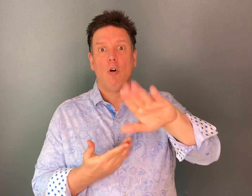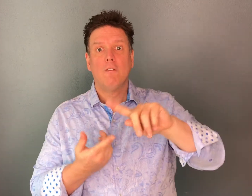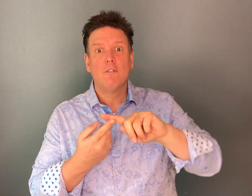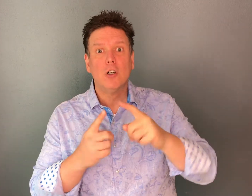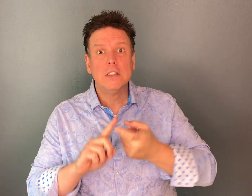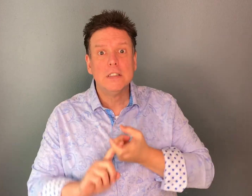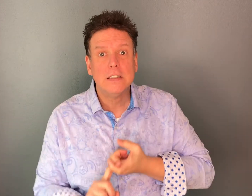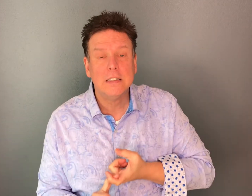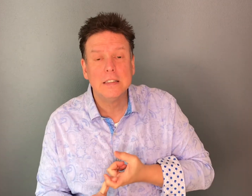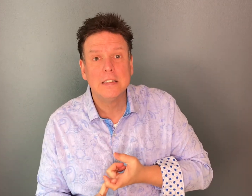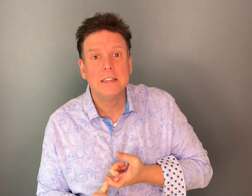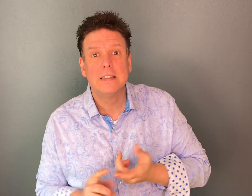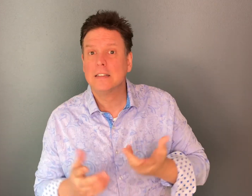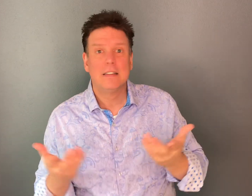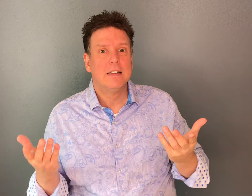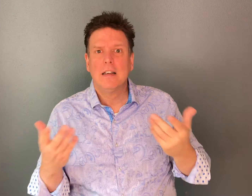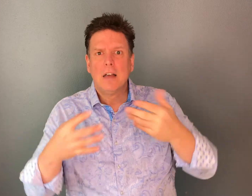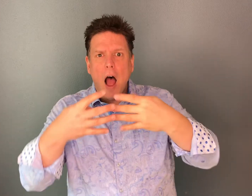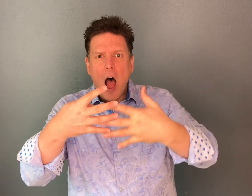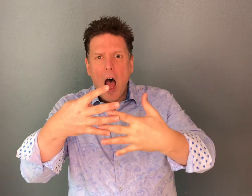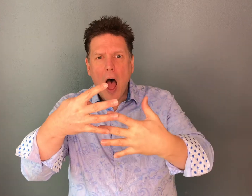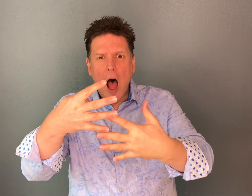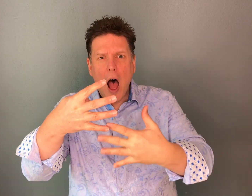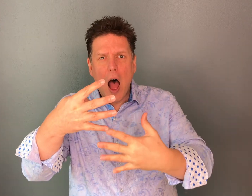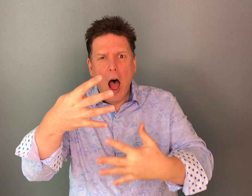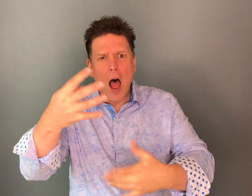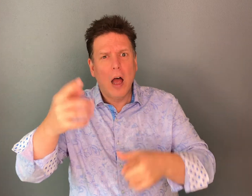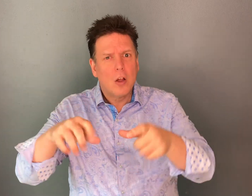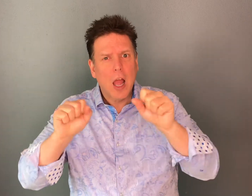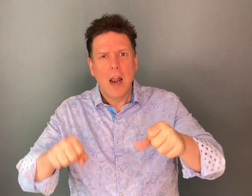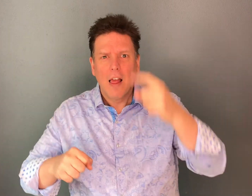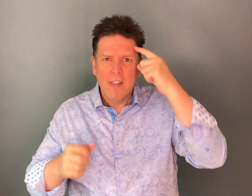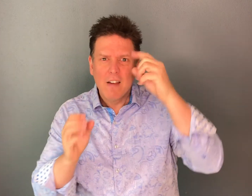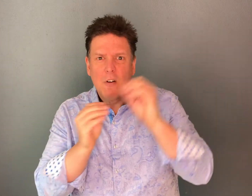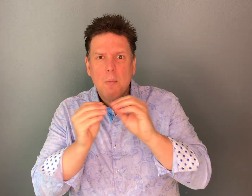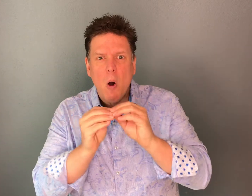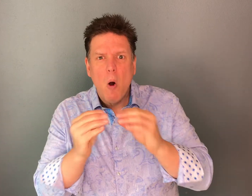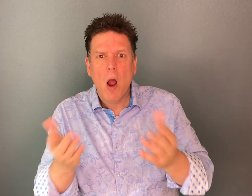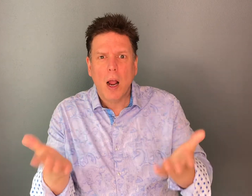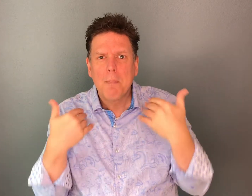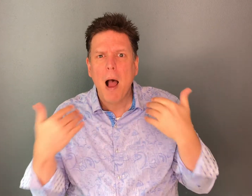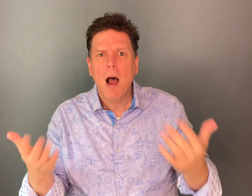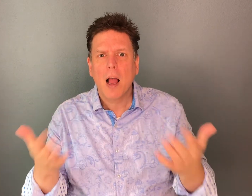for your friends. That list is endless. You can think of so much more. Come on